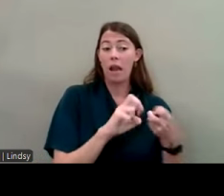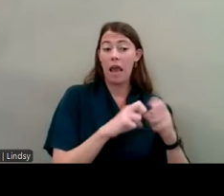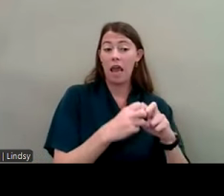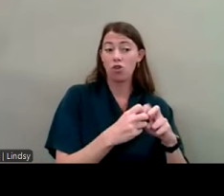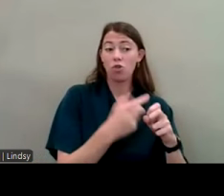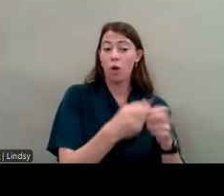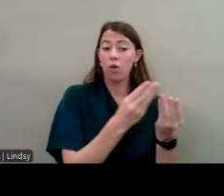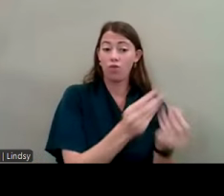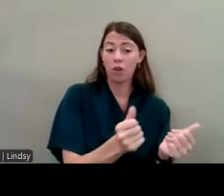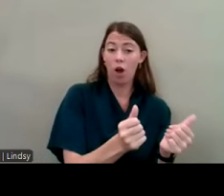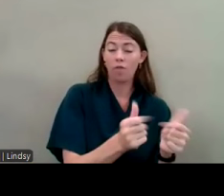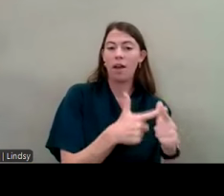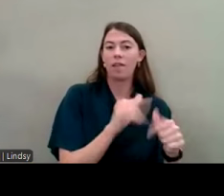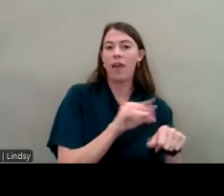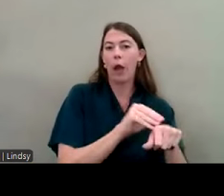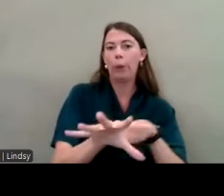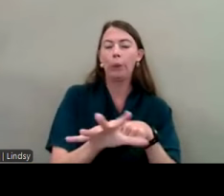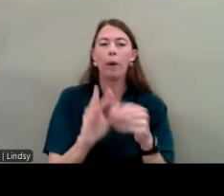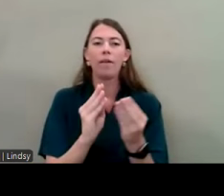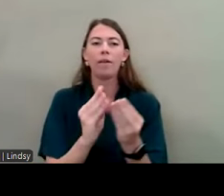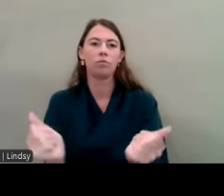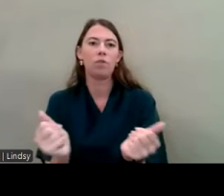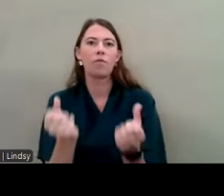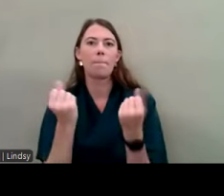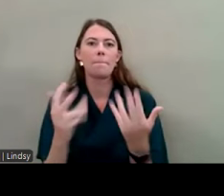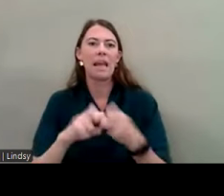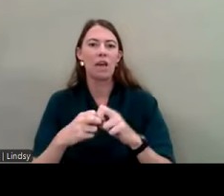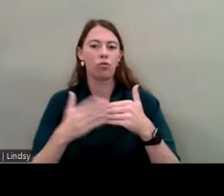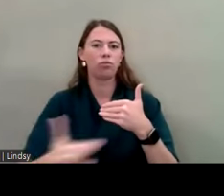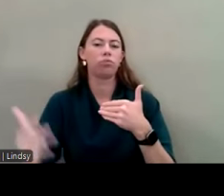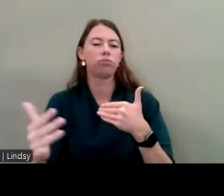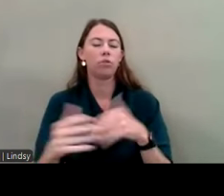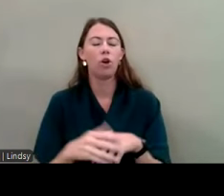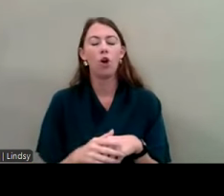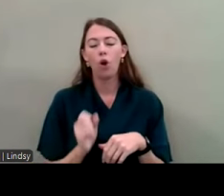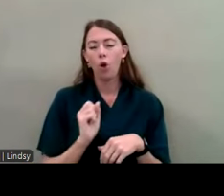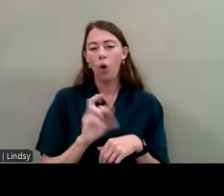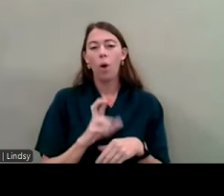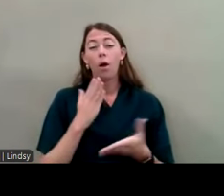that when you start working on it. Or you might have unexpected level of effort both directions.